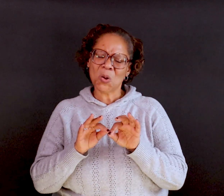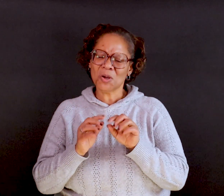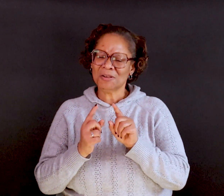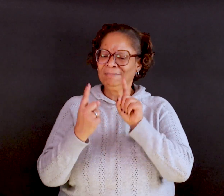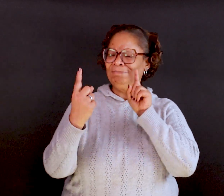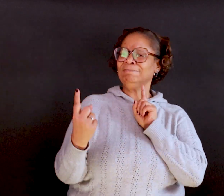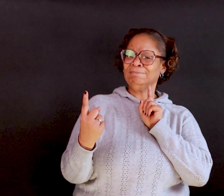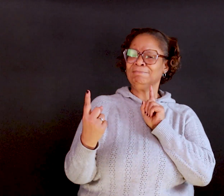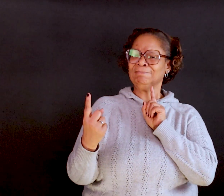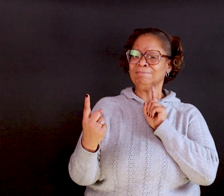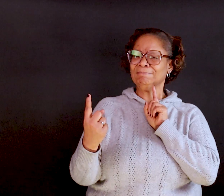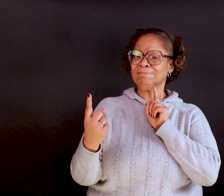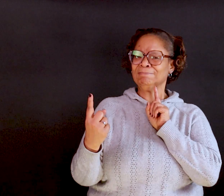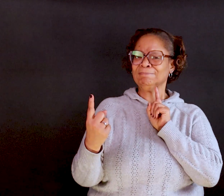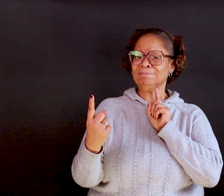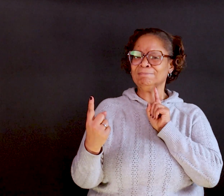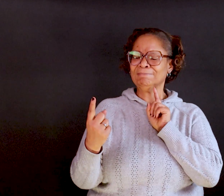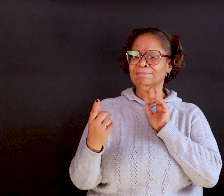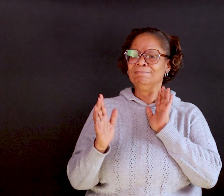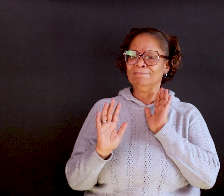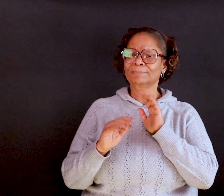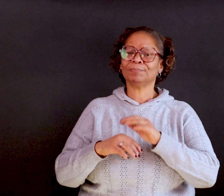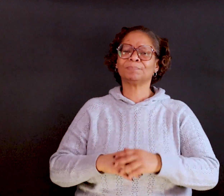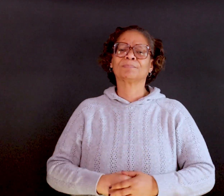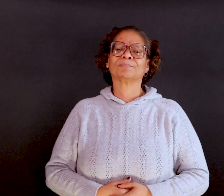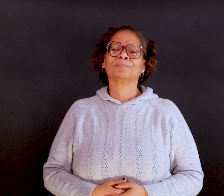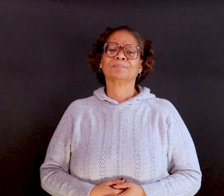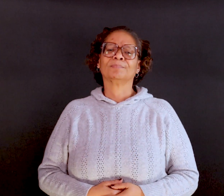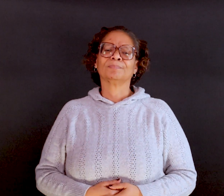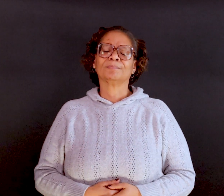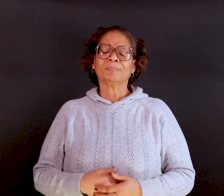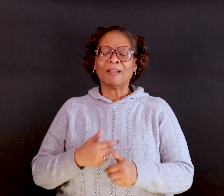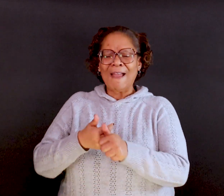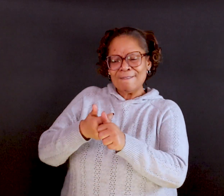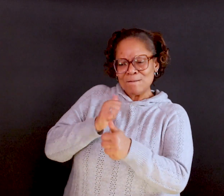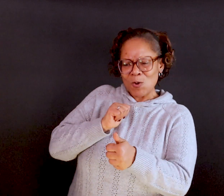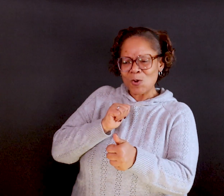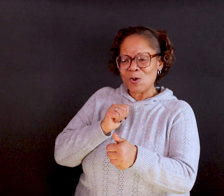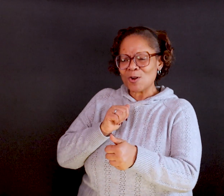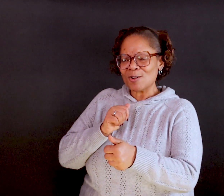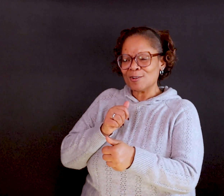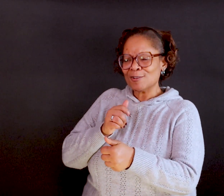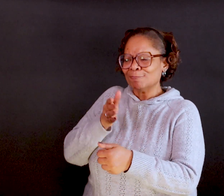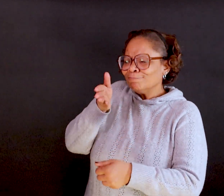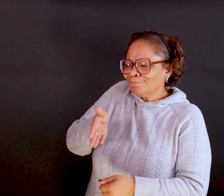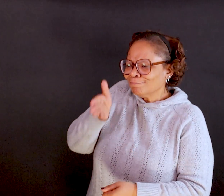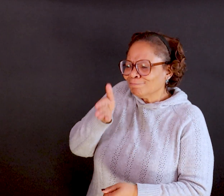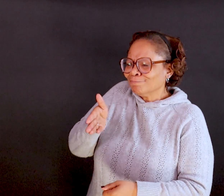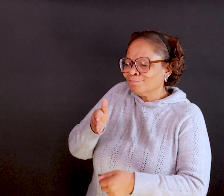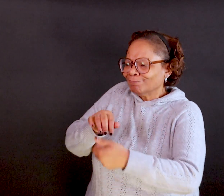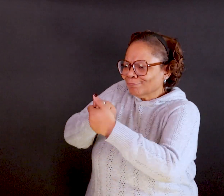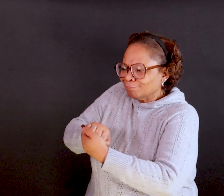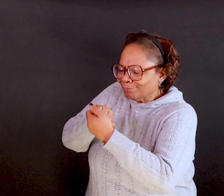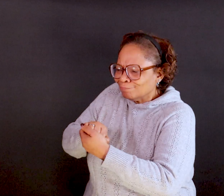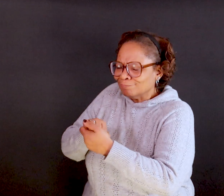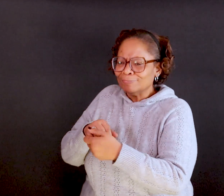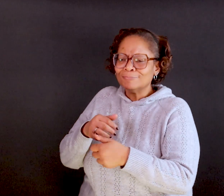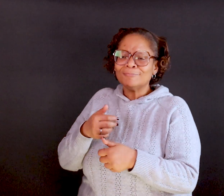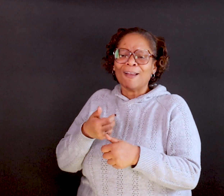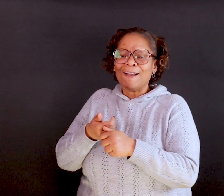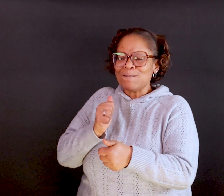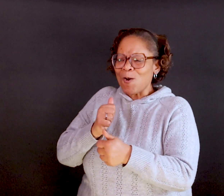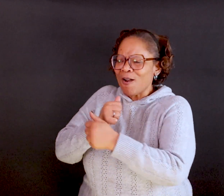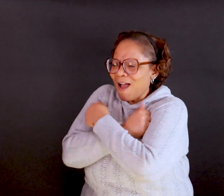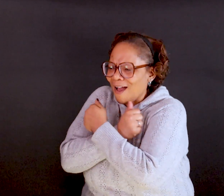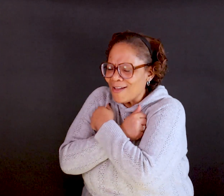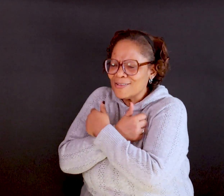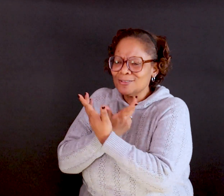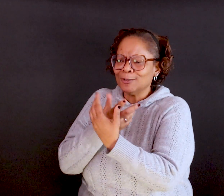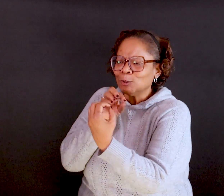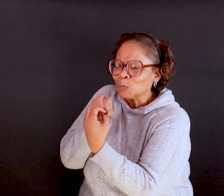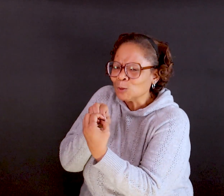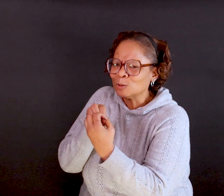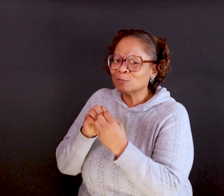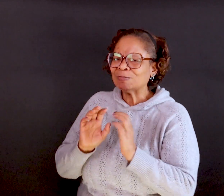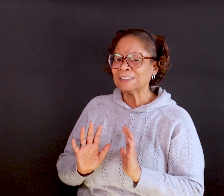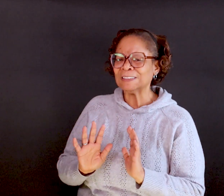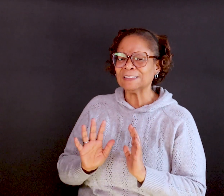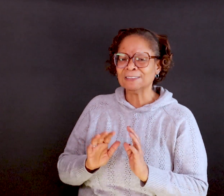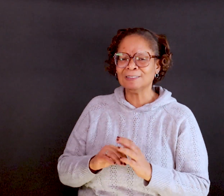Avoid close contact with ill people such as kissing or shaking hands.